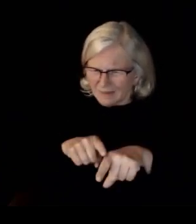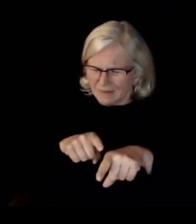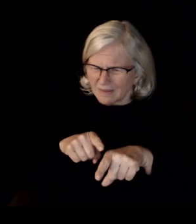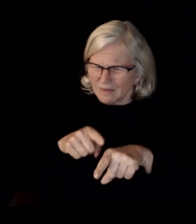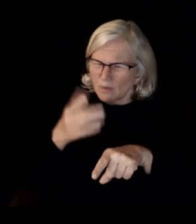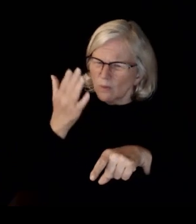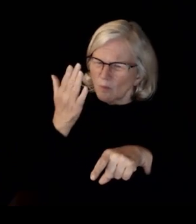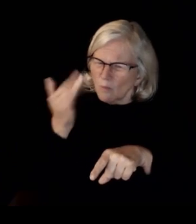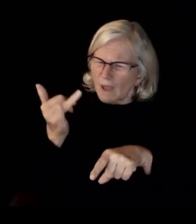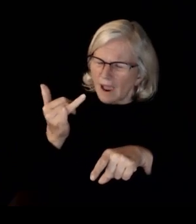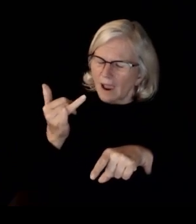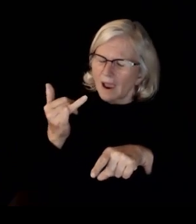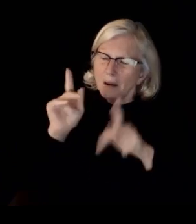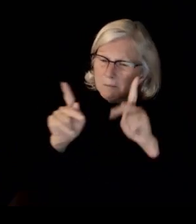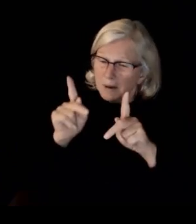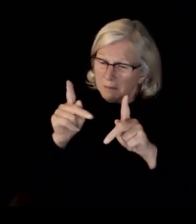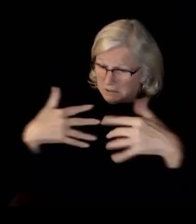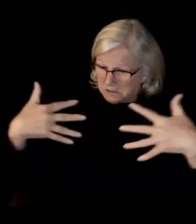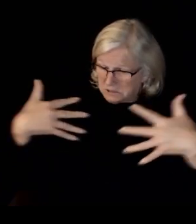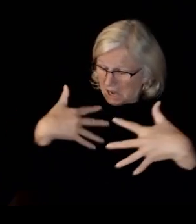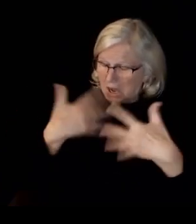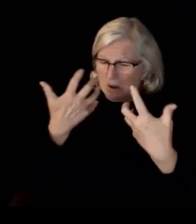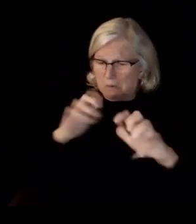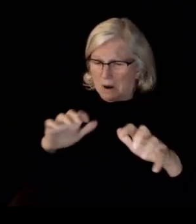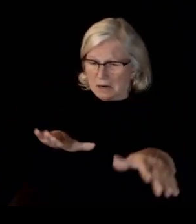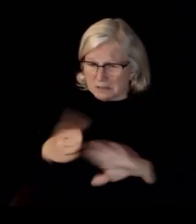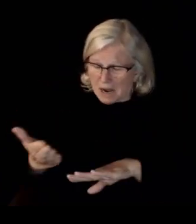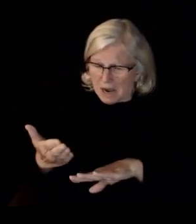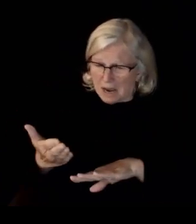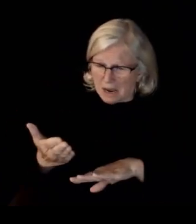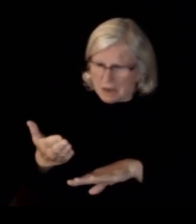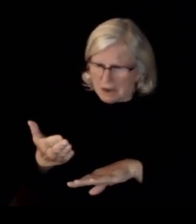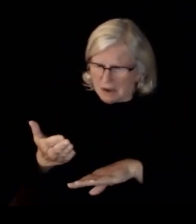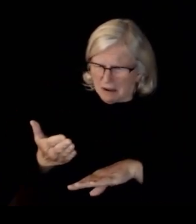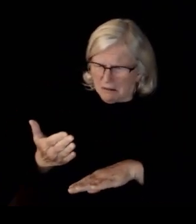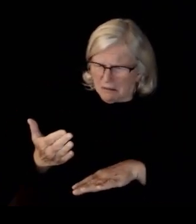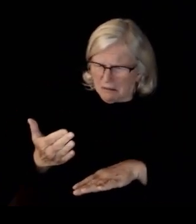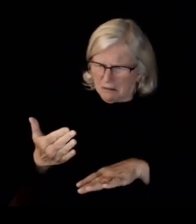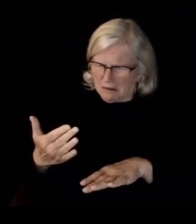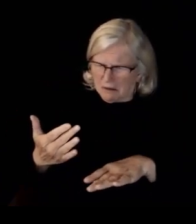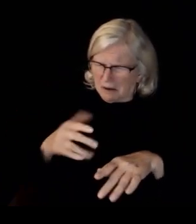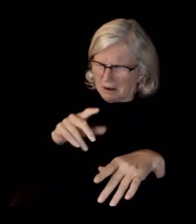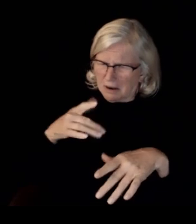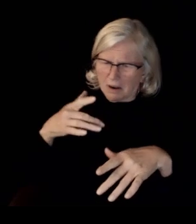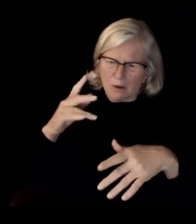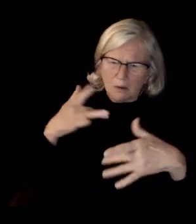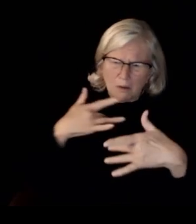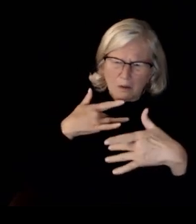I just wanted to revisit kind of an old question but how lethal is COVID-19? Do you have a